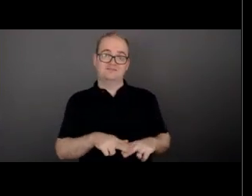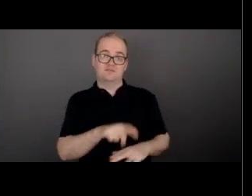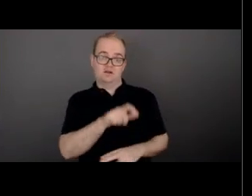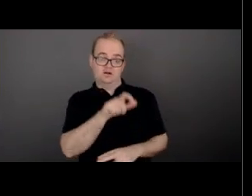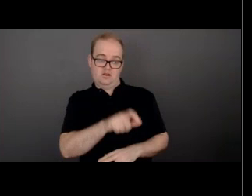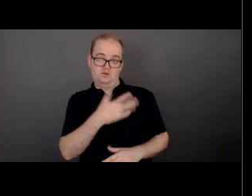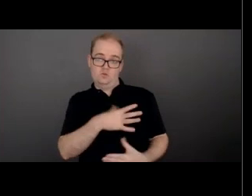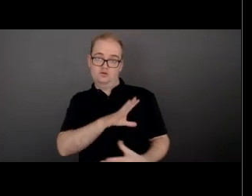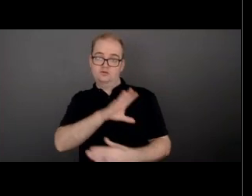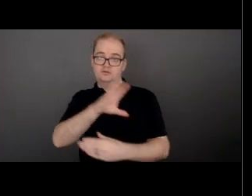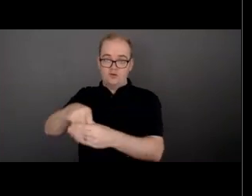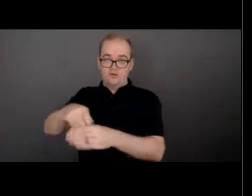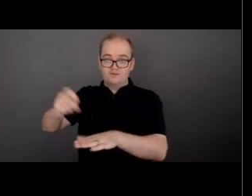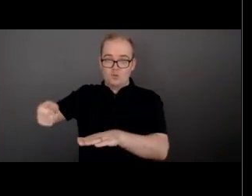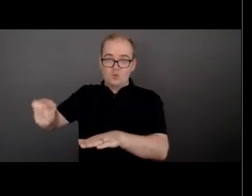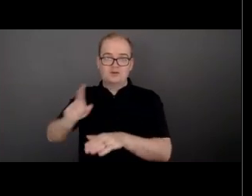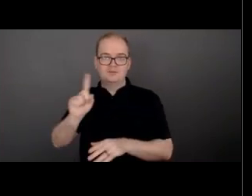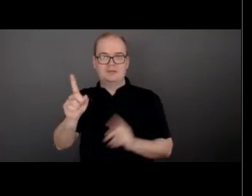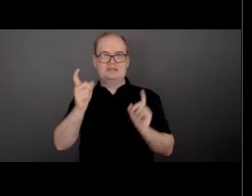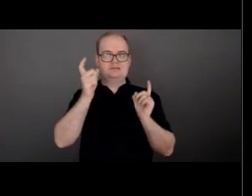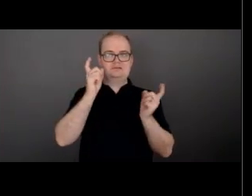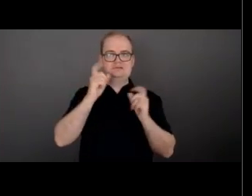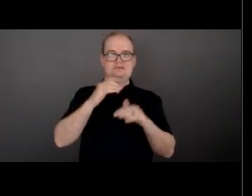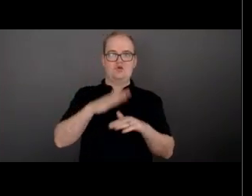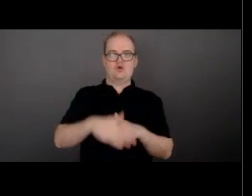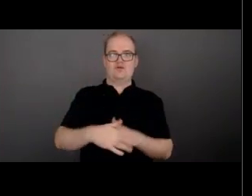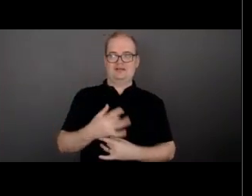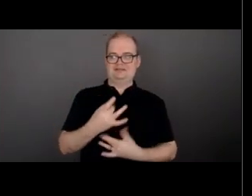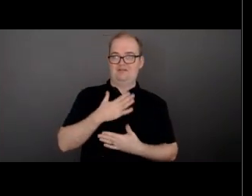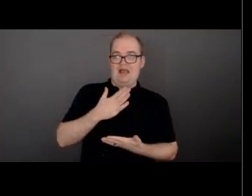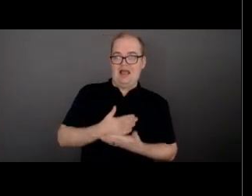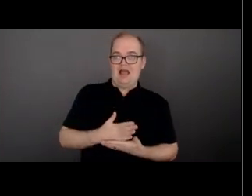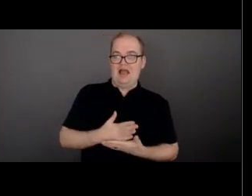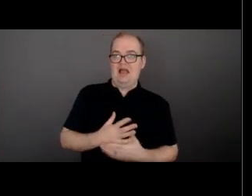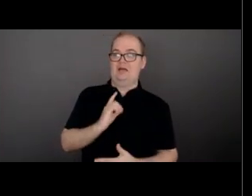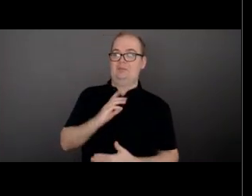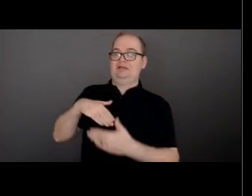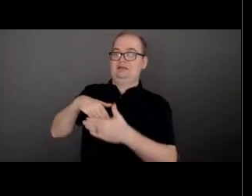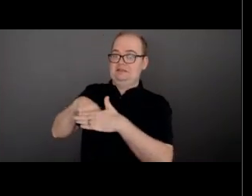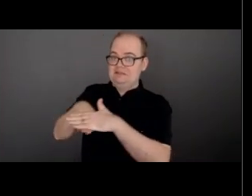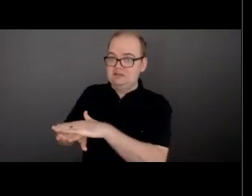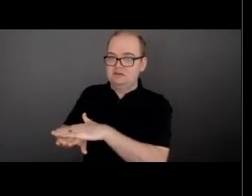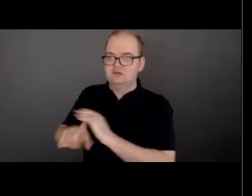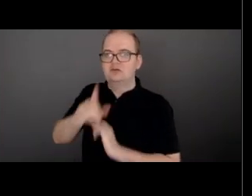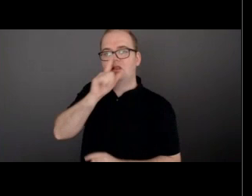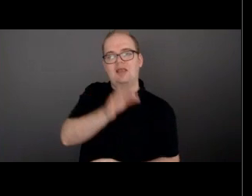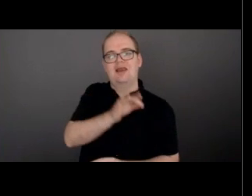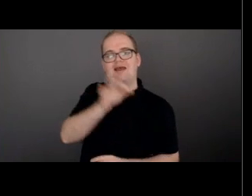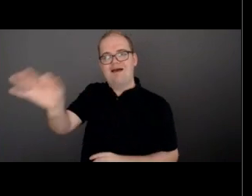have concerns about actually physically being at court they can ask for permission to attend court by phone.